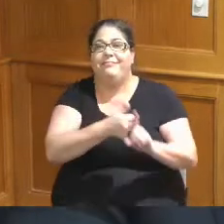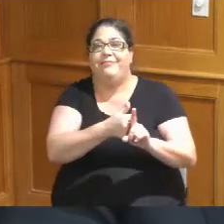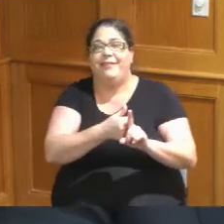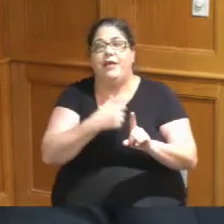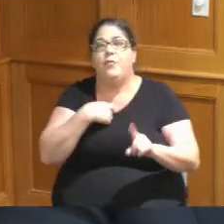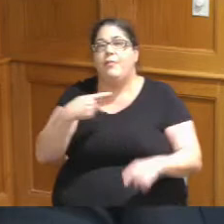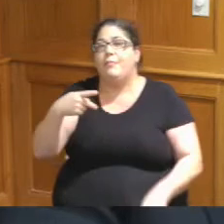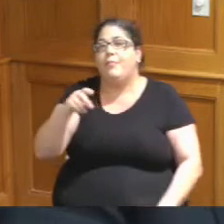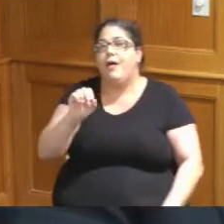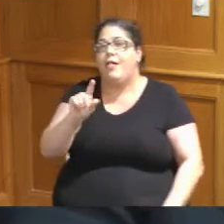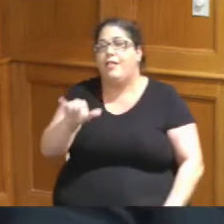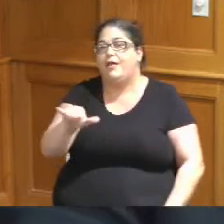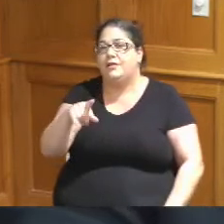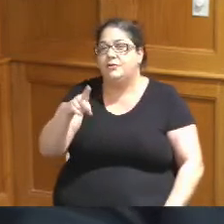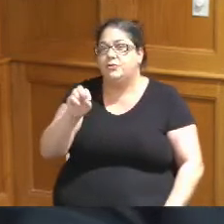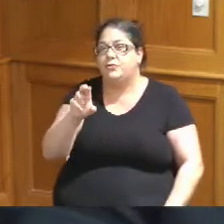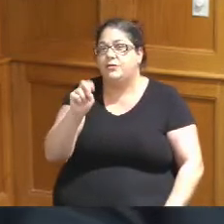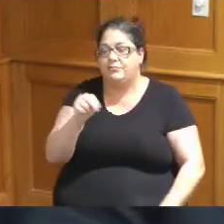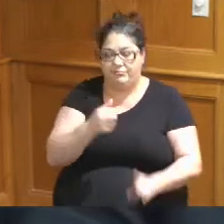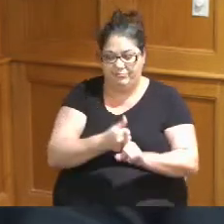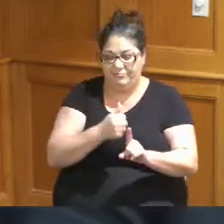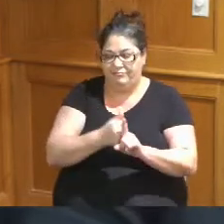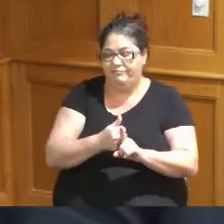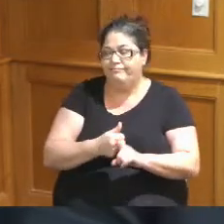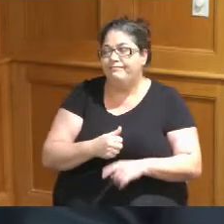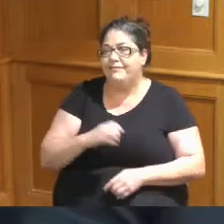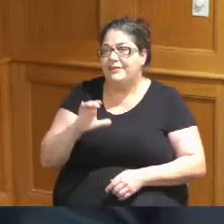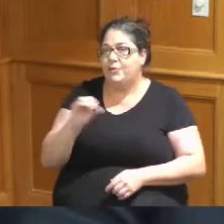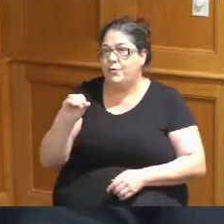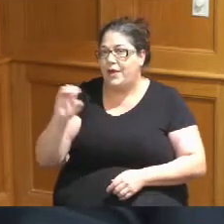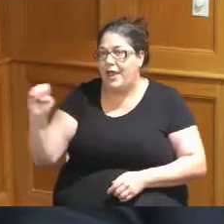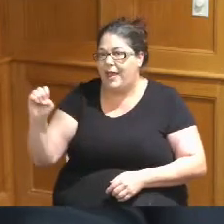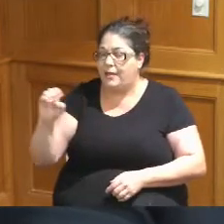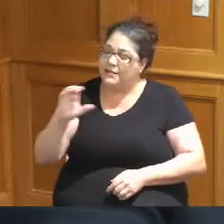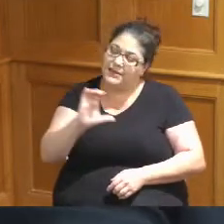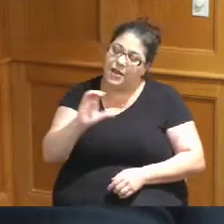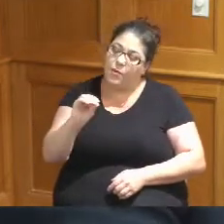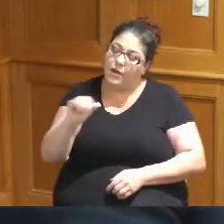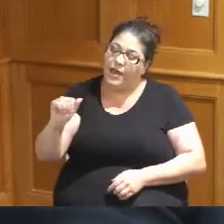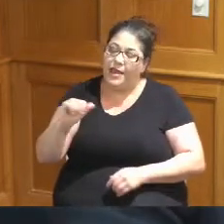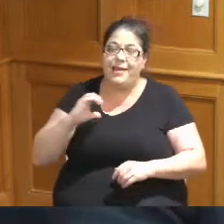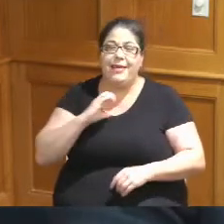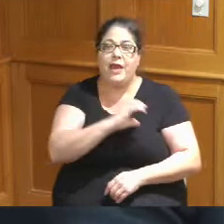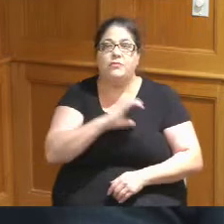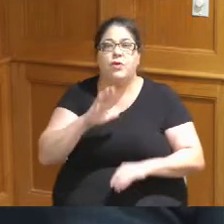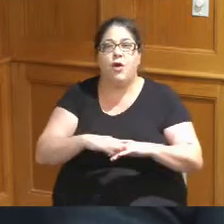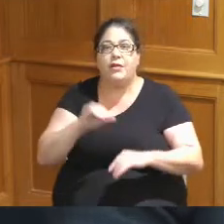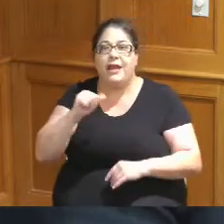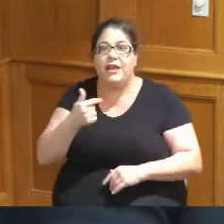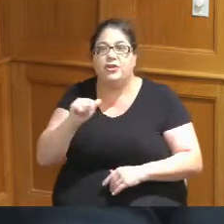Doran who I think all of us know she was with COA for many years and brought many of us into